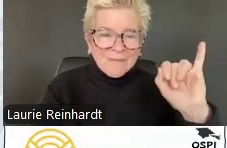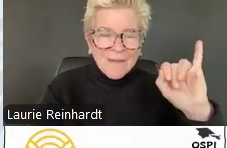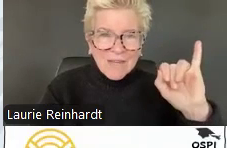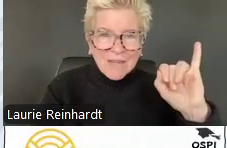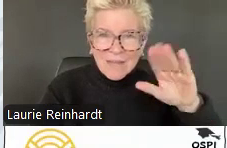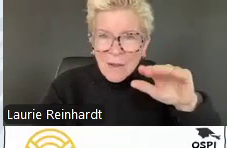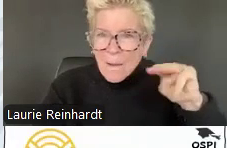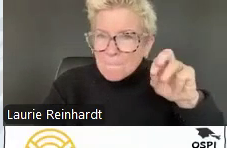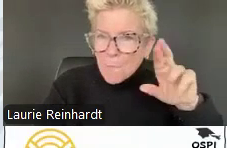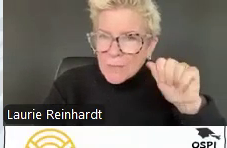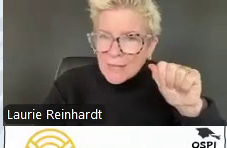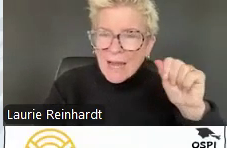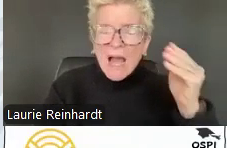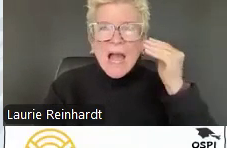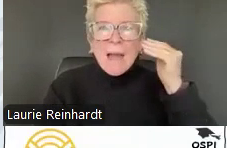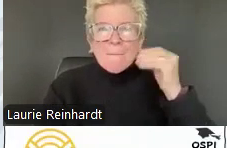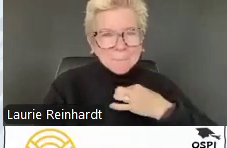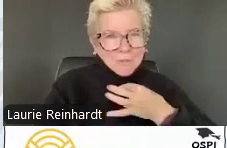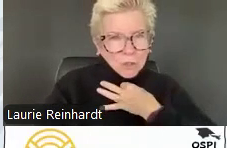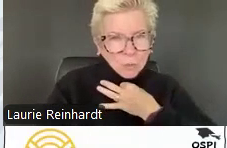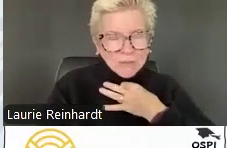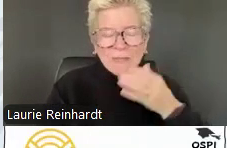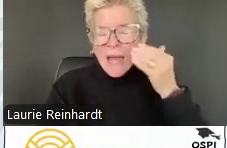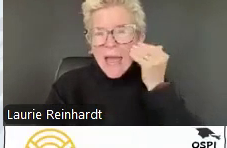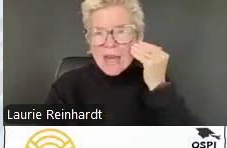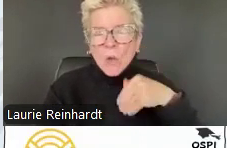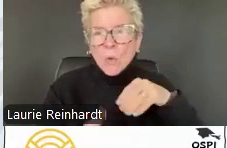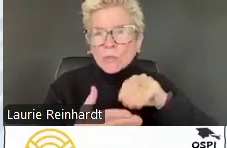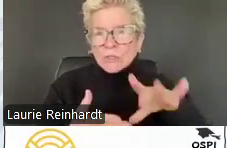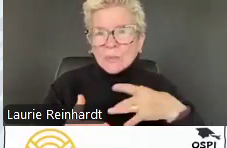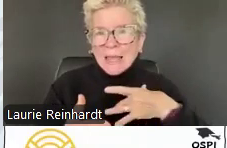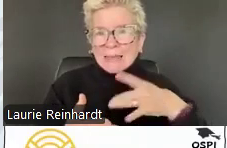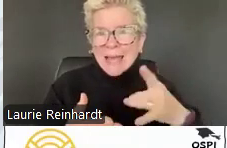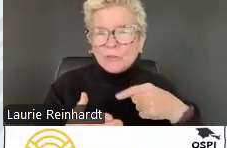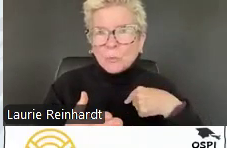I know a lot of students I hear they want to be influencers. What's the pathway for a kid